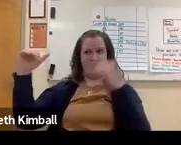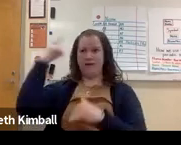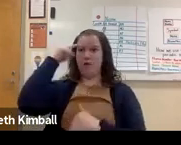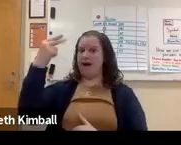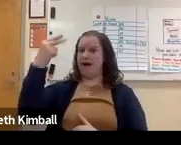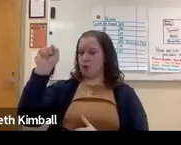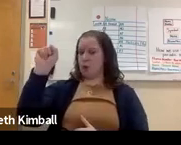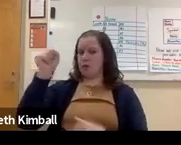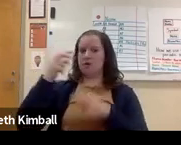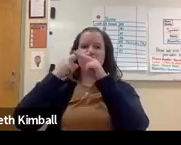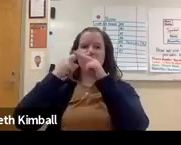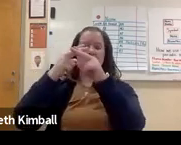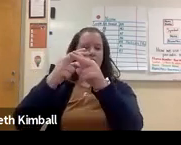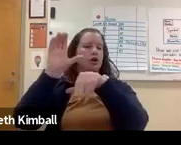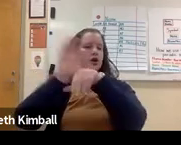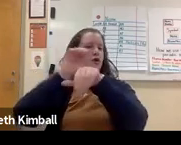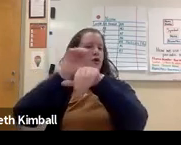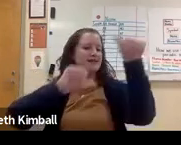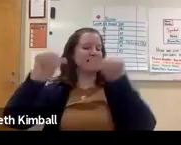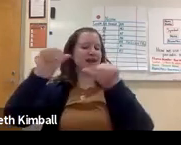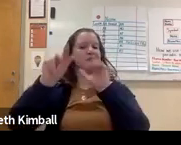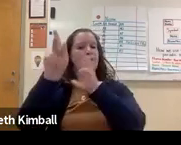So Code.org was really nice because it met them